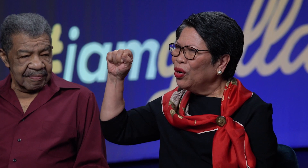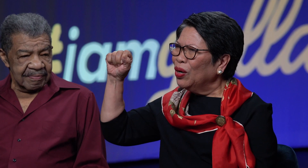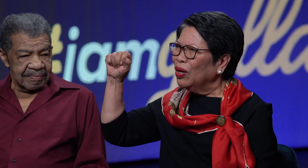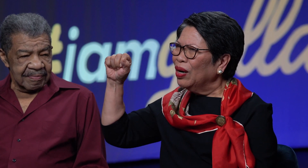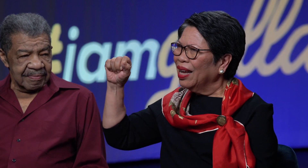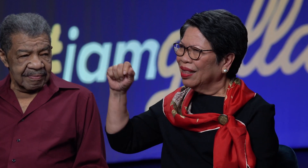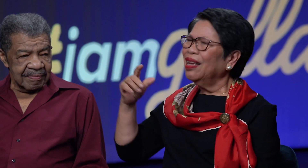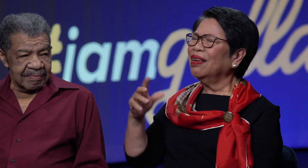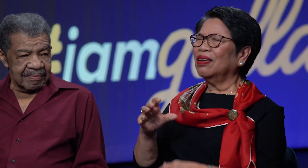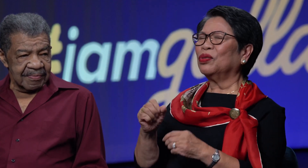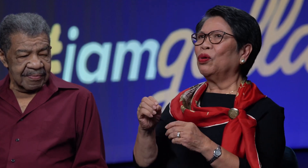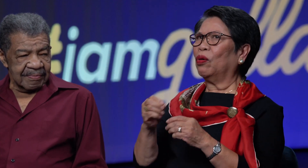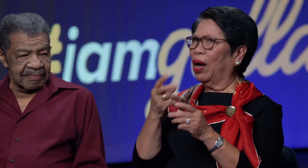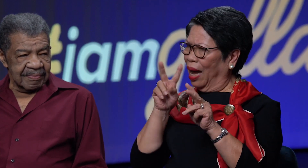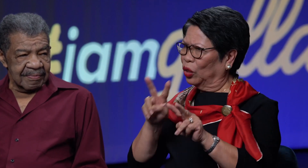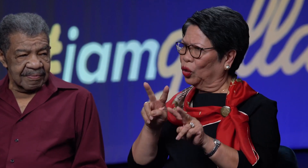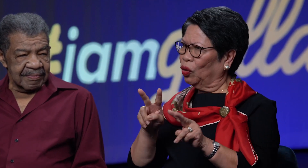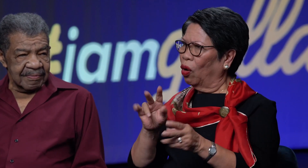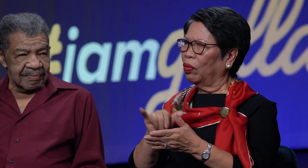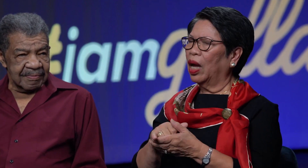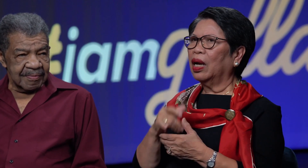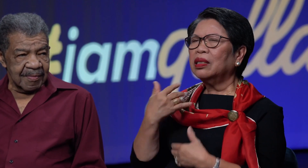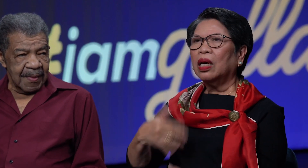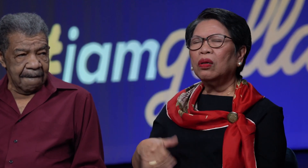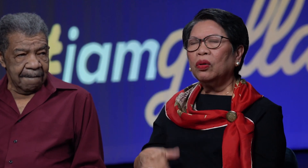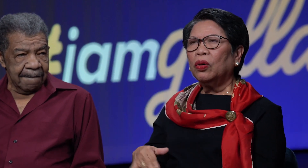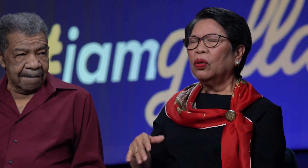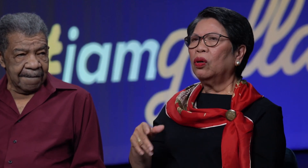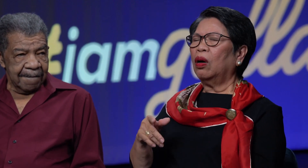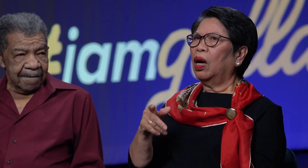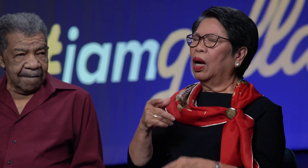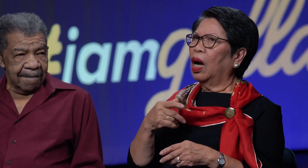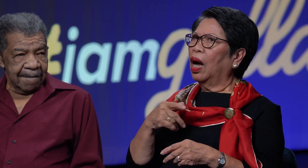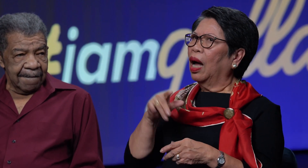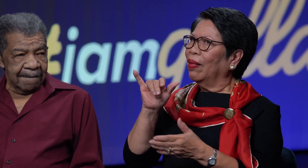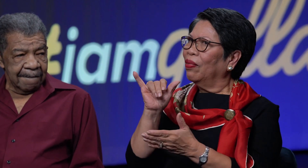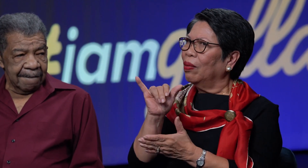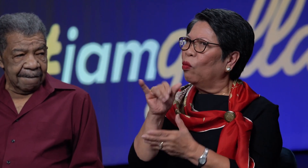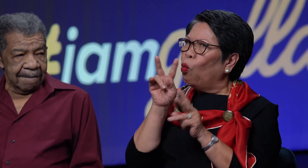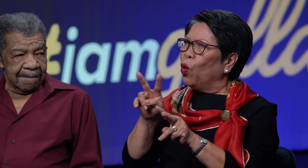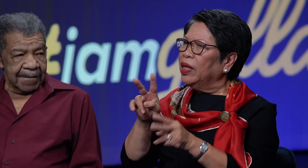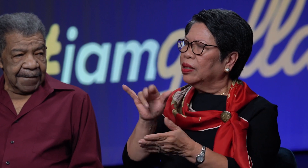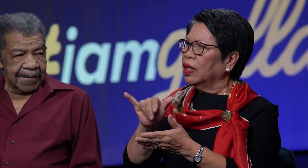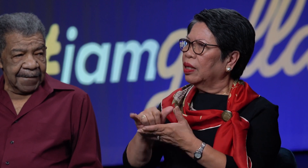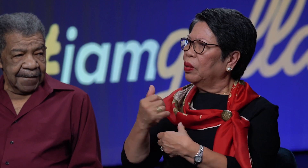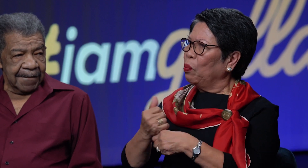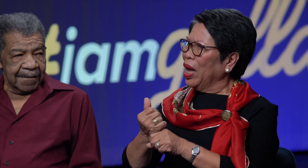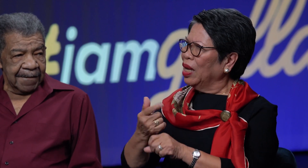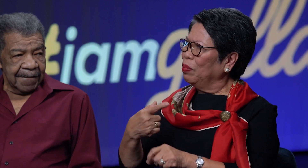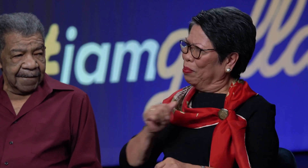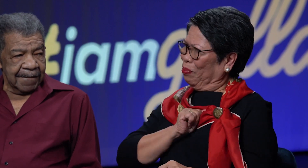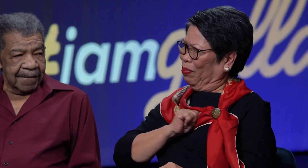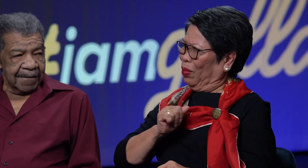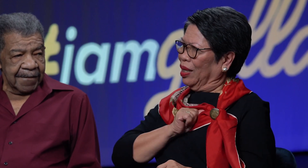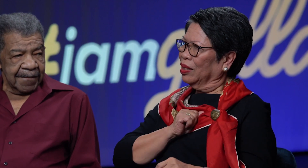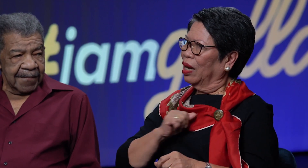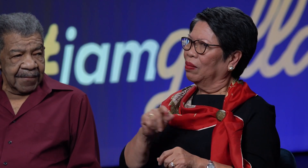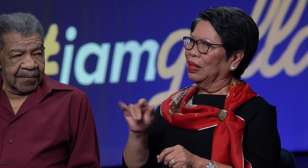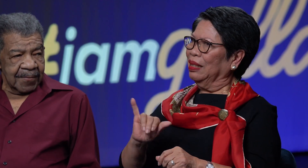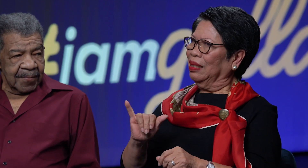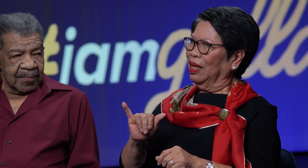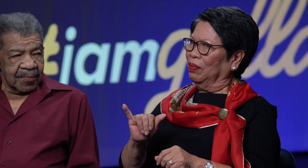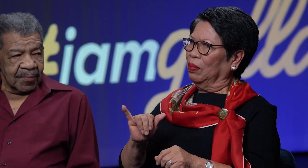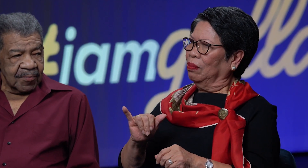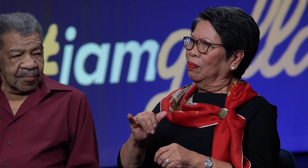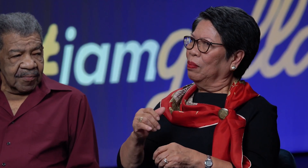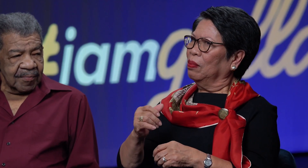I saw that and watched that made me feel the same way.